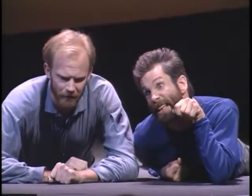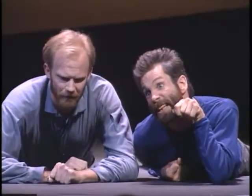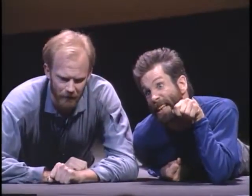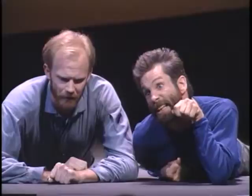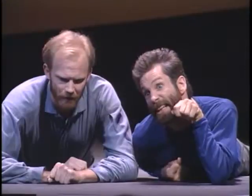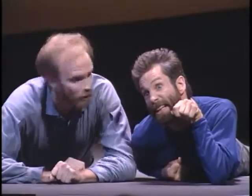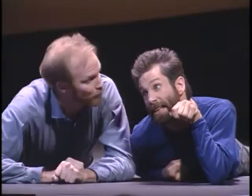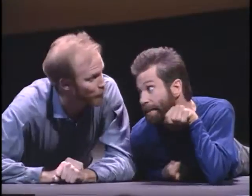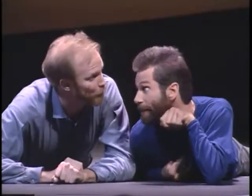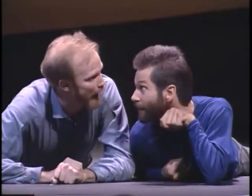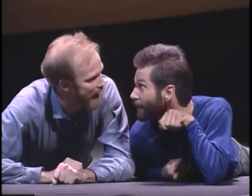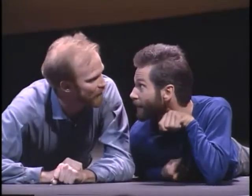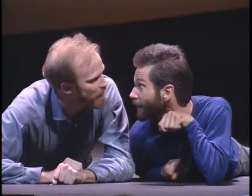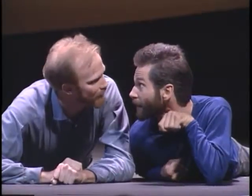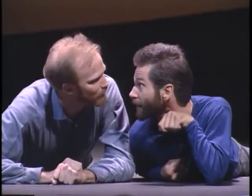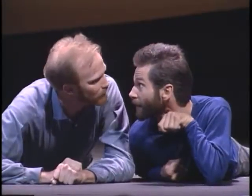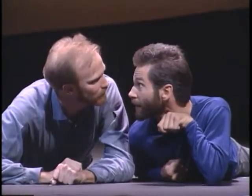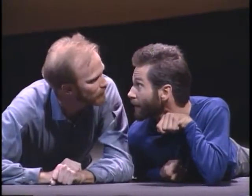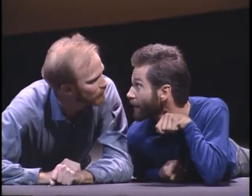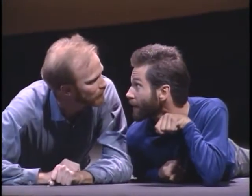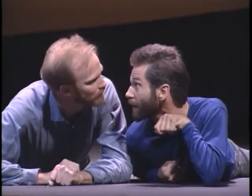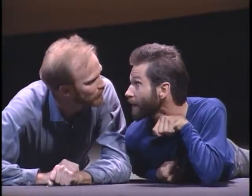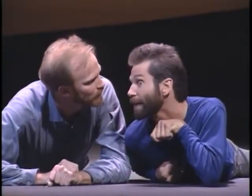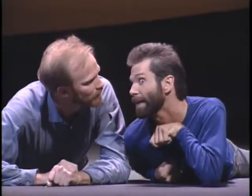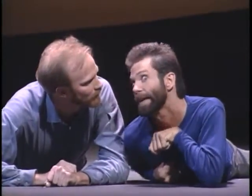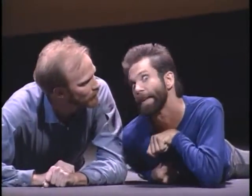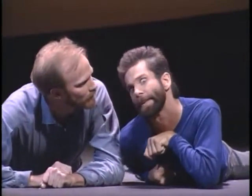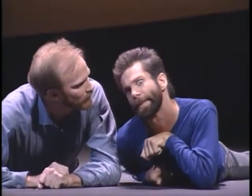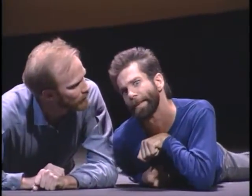do you have a mother